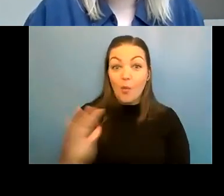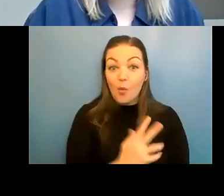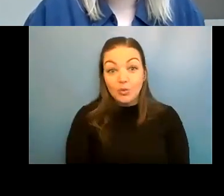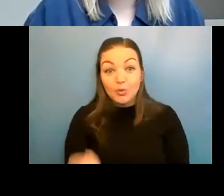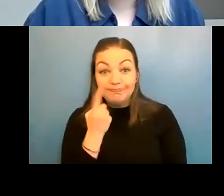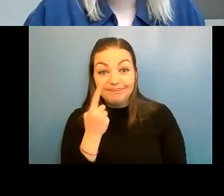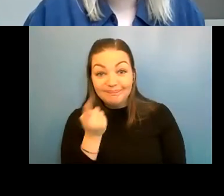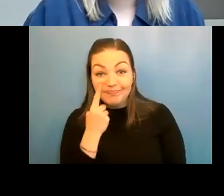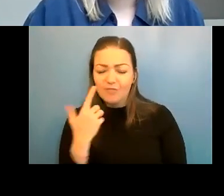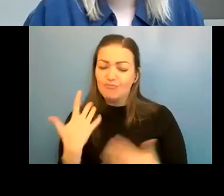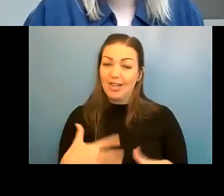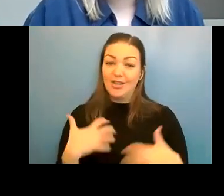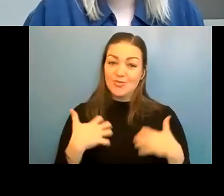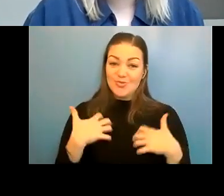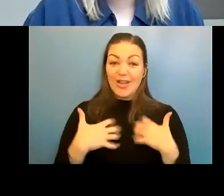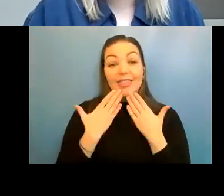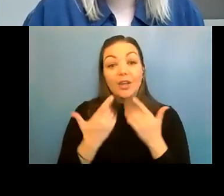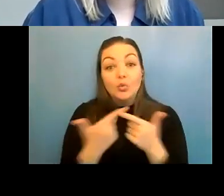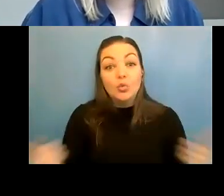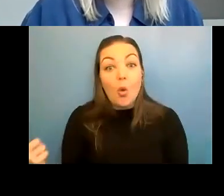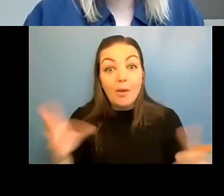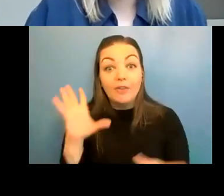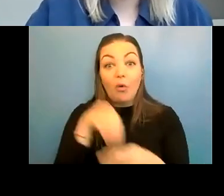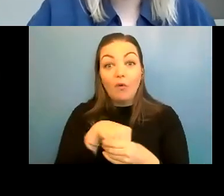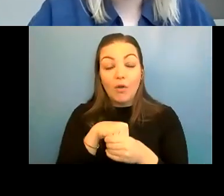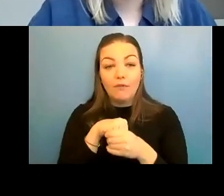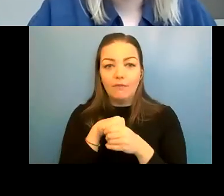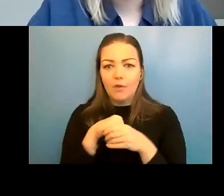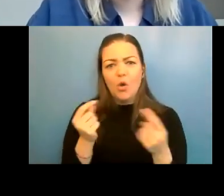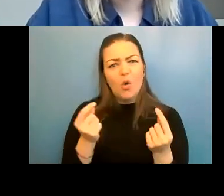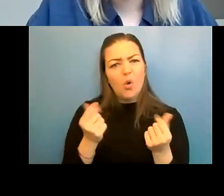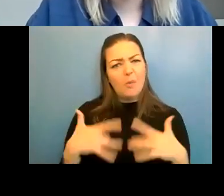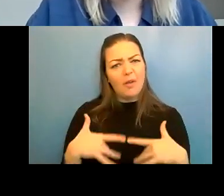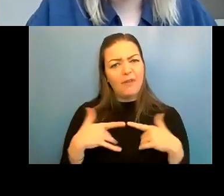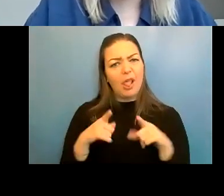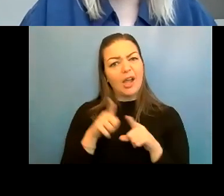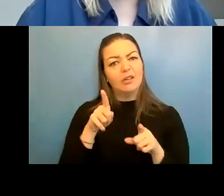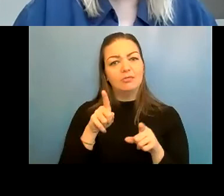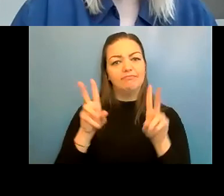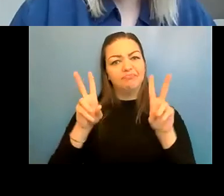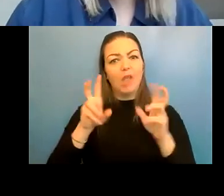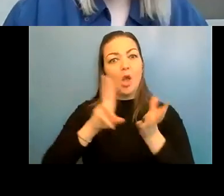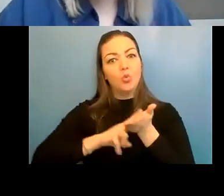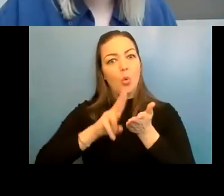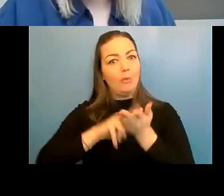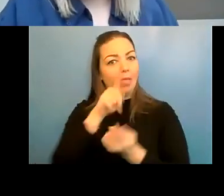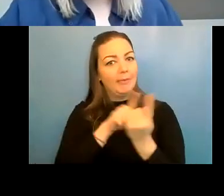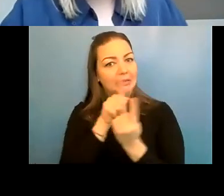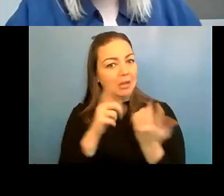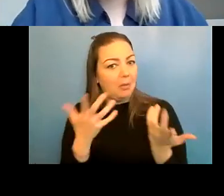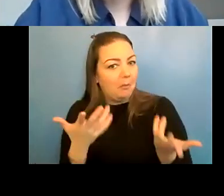and just creating really inspiring work that's available online for everybody, so really, really chuffed, thank you guys for being part of this. It's almost felt like a normal